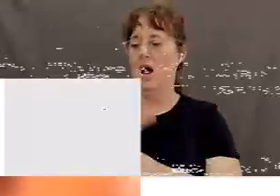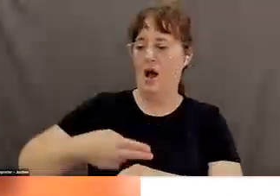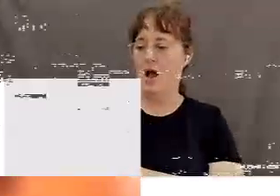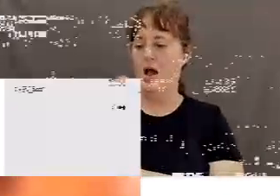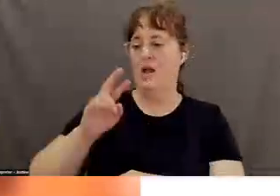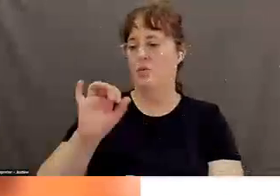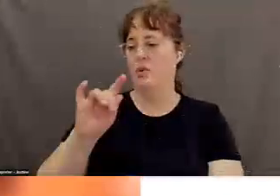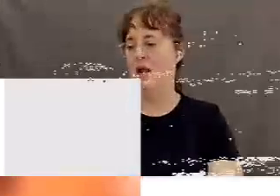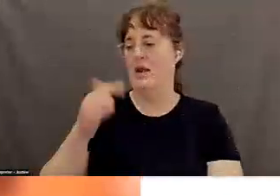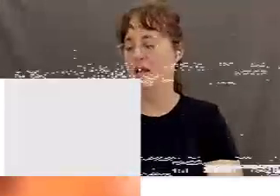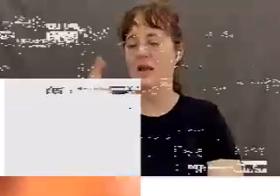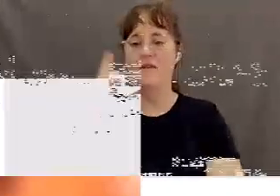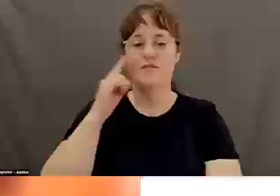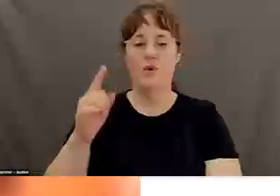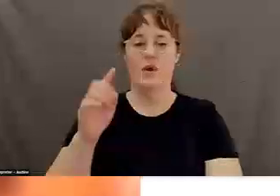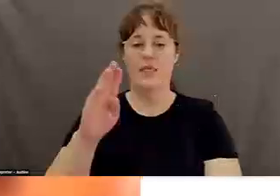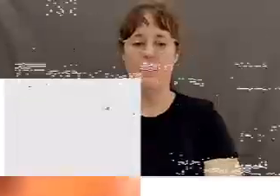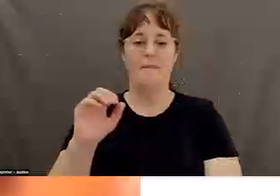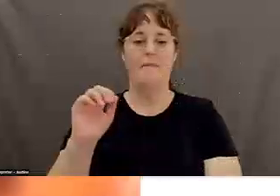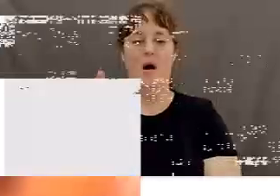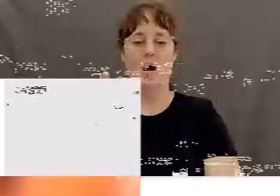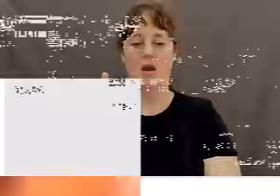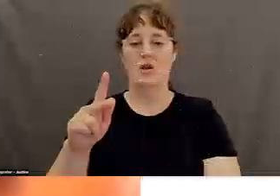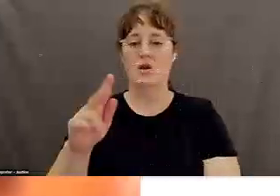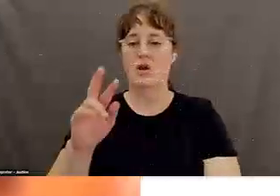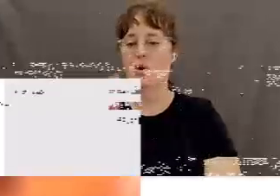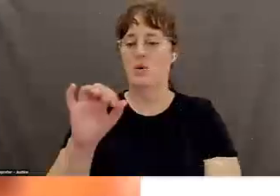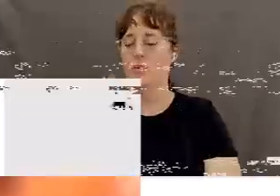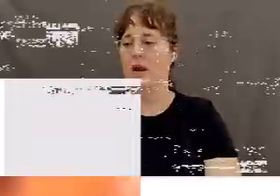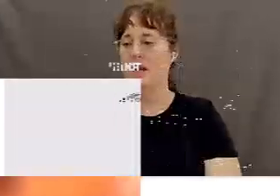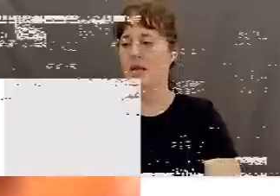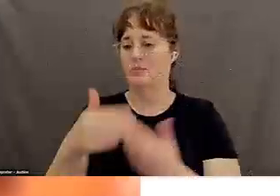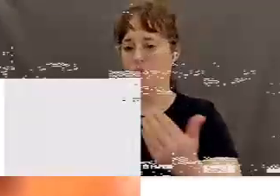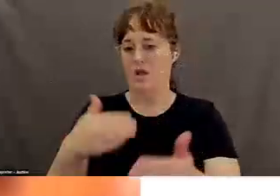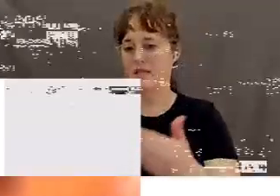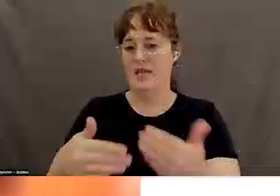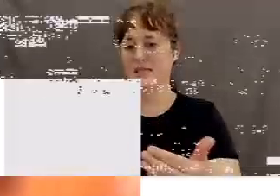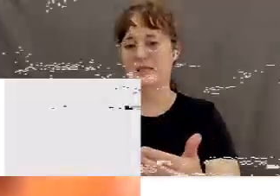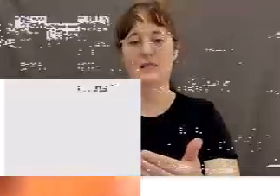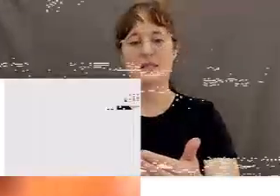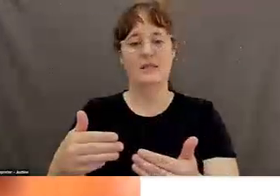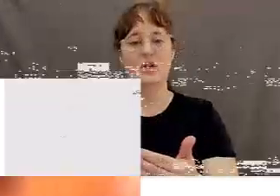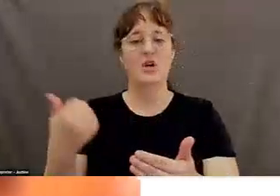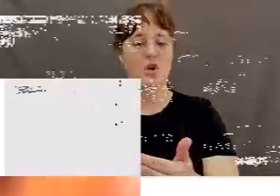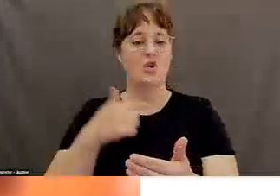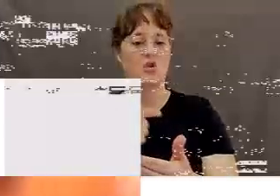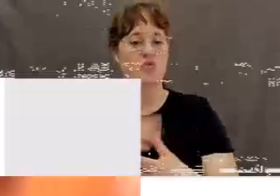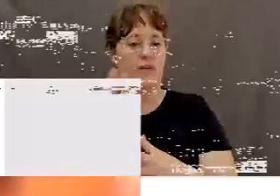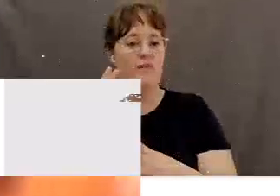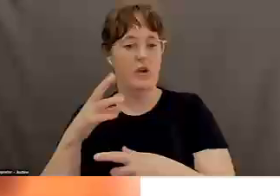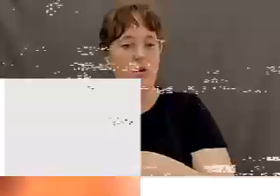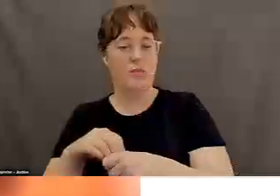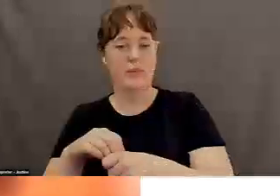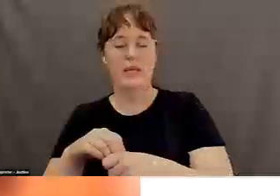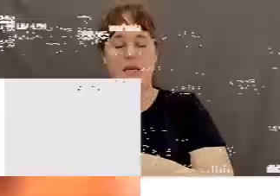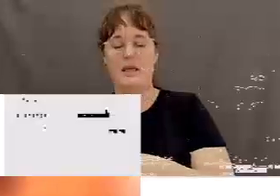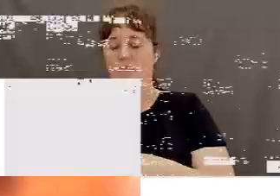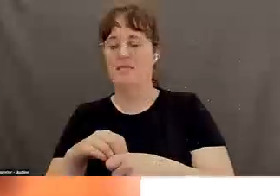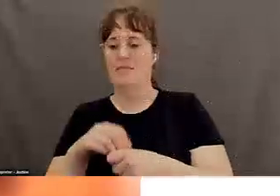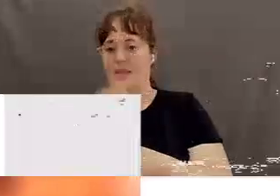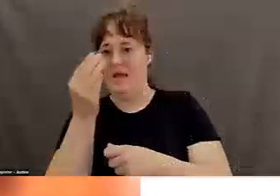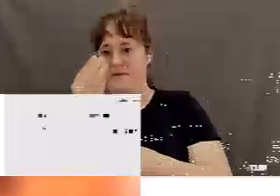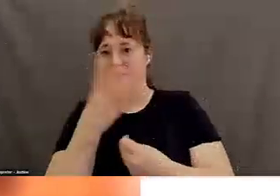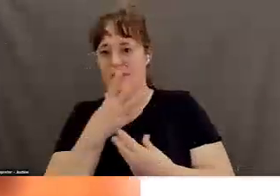Boardroom: And so we've incorporated, similar to how we would do, Everett or Tacoma or Ballard, we've incorporated that information into our grant assumptions.